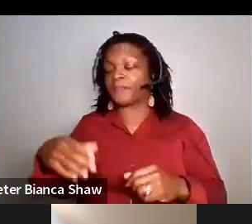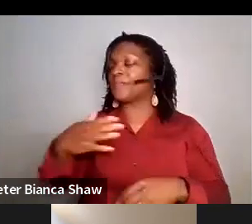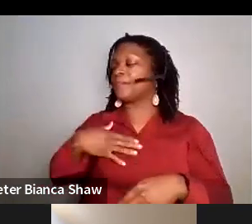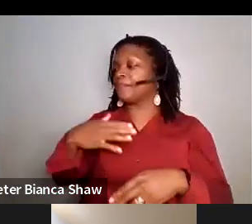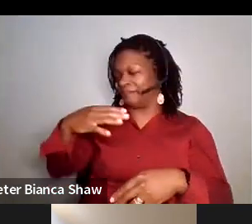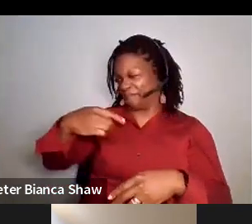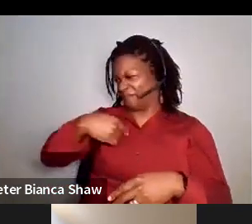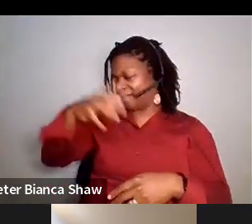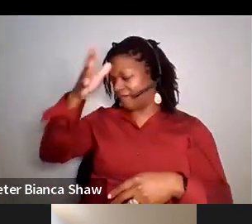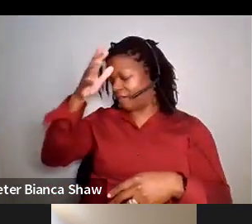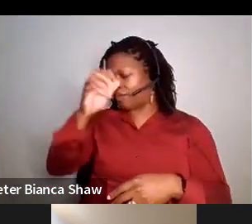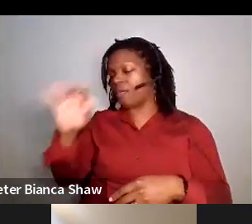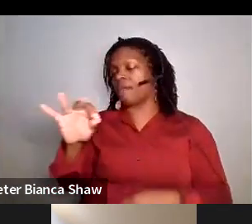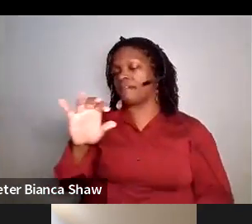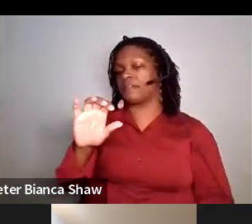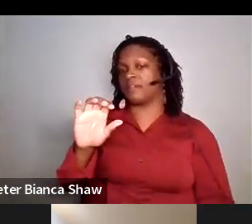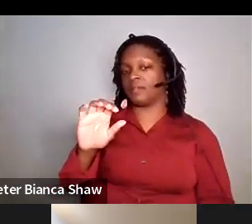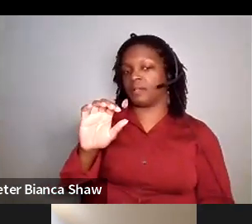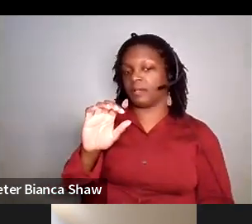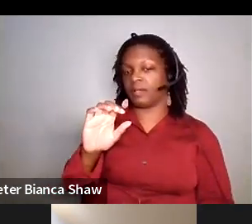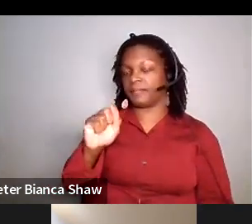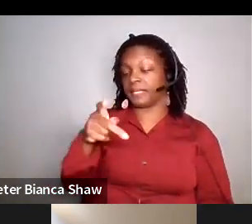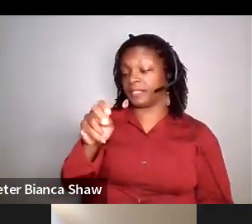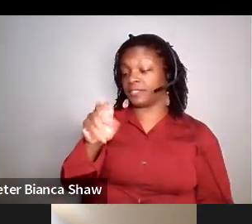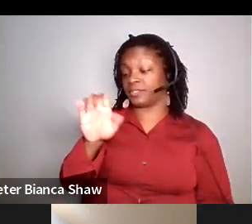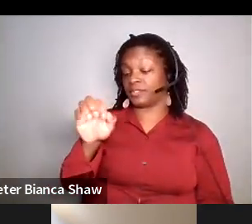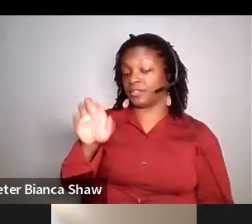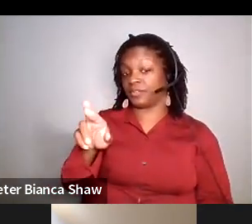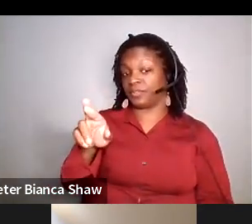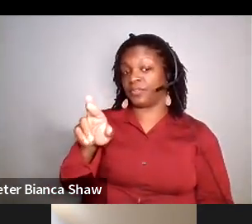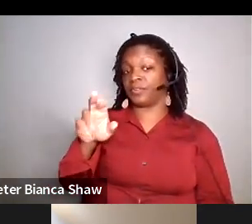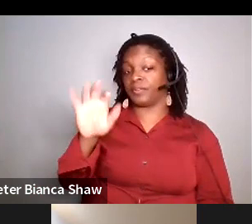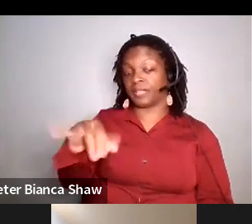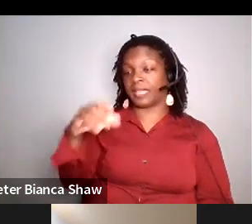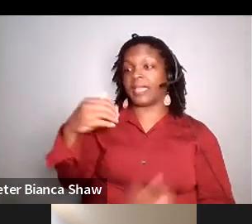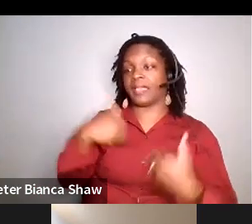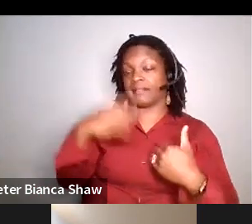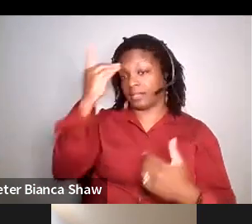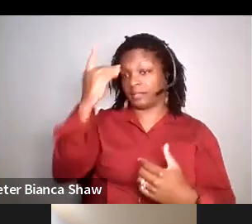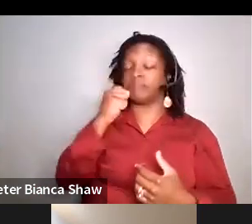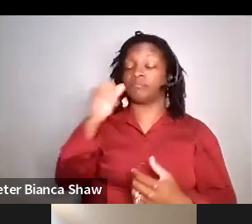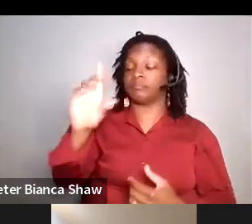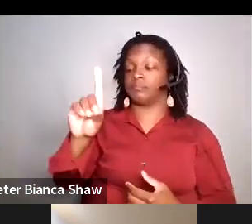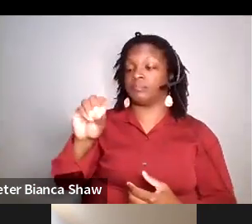He is down syndrome. I am the Co. The founder of an organization called Upside Downs.